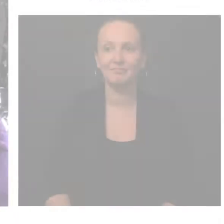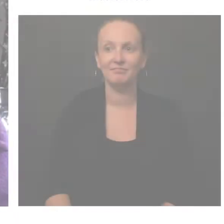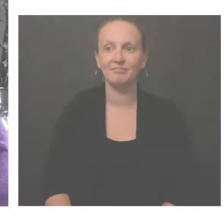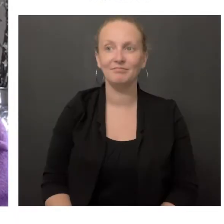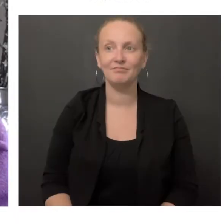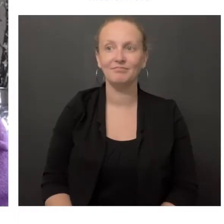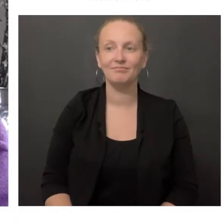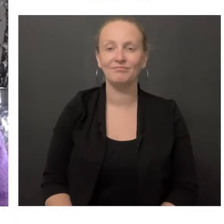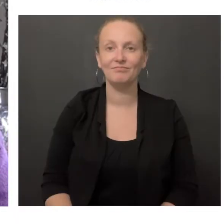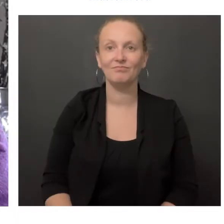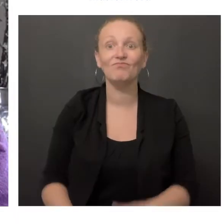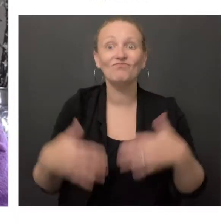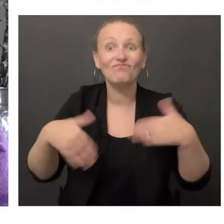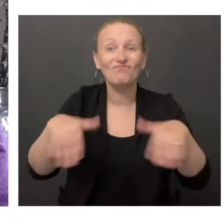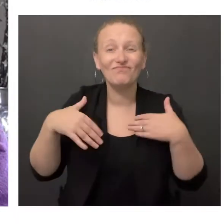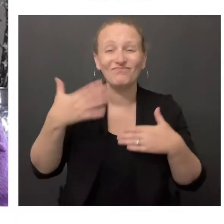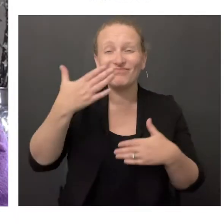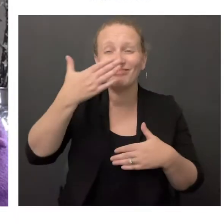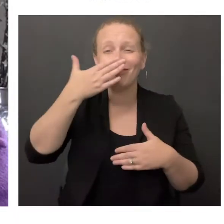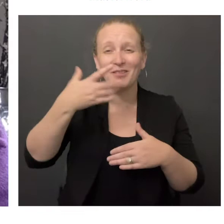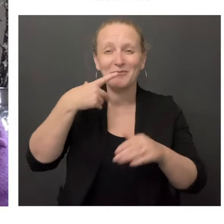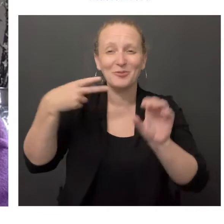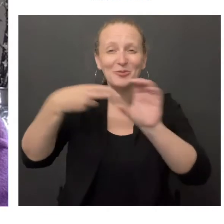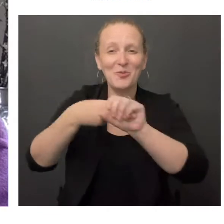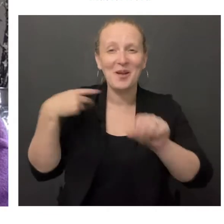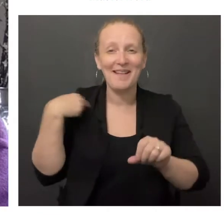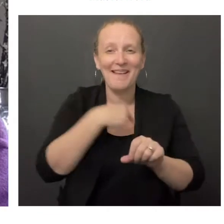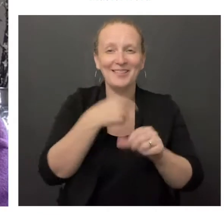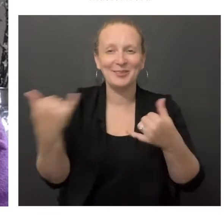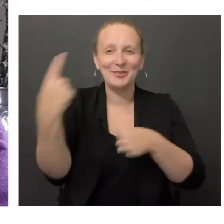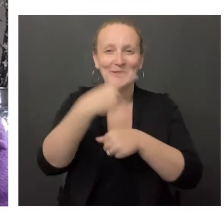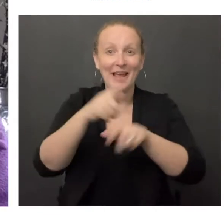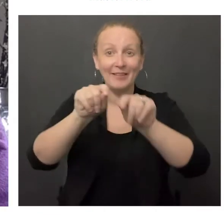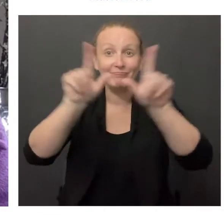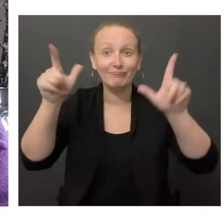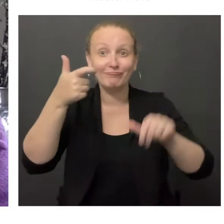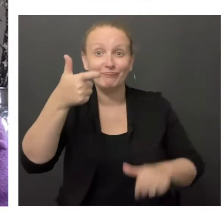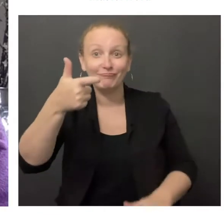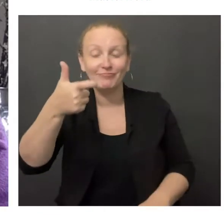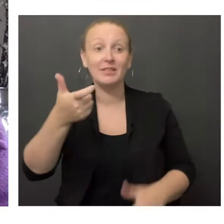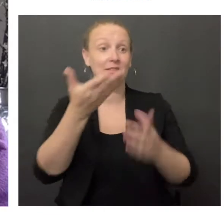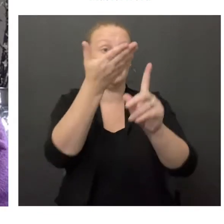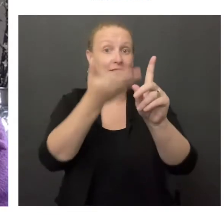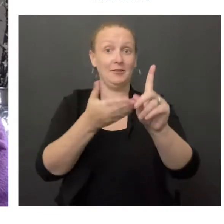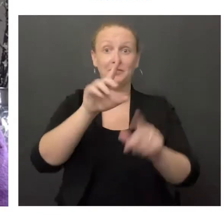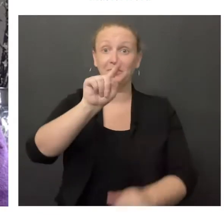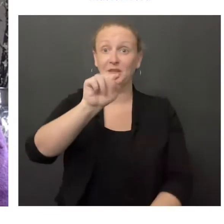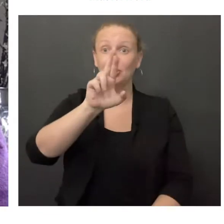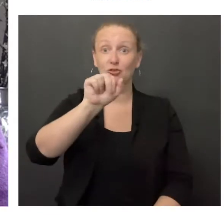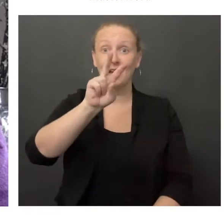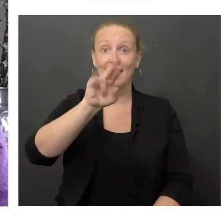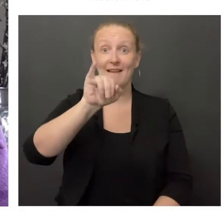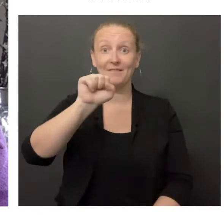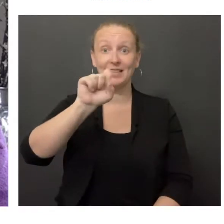Thank you so much for joining us today. Ah, we have with us Travis Turner who is the Manager of Global